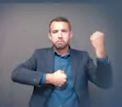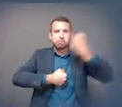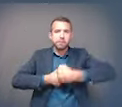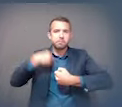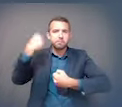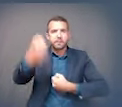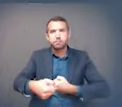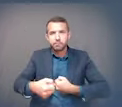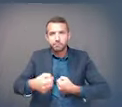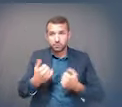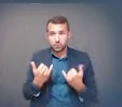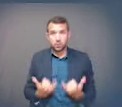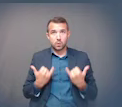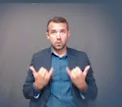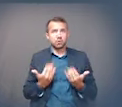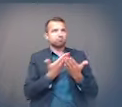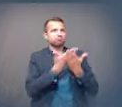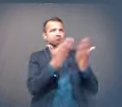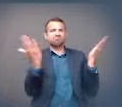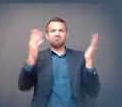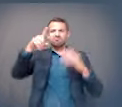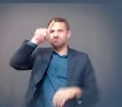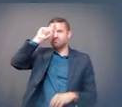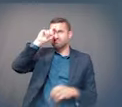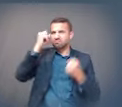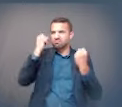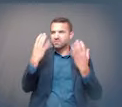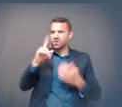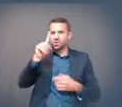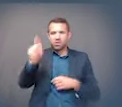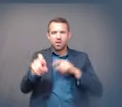And only questions stand atop each empty pedestal.